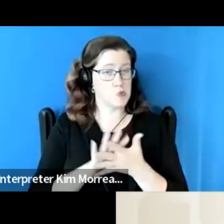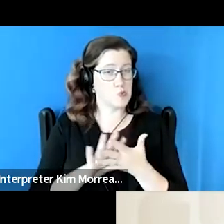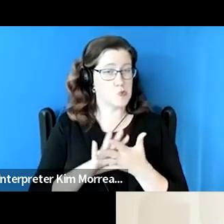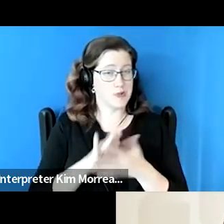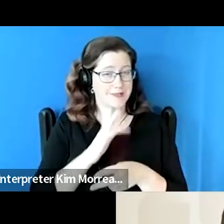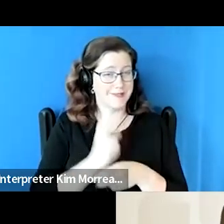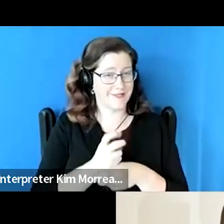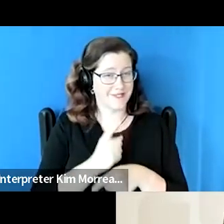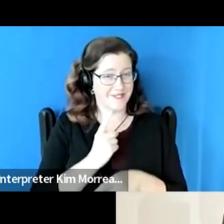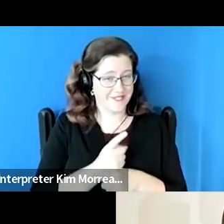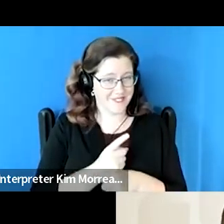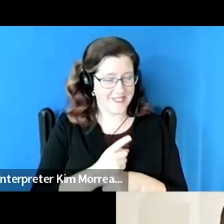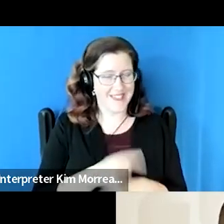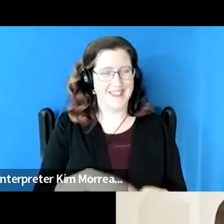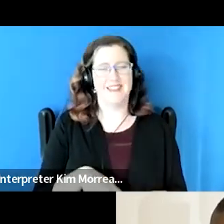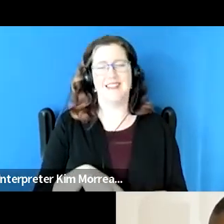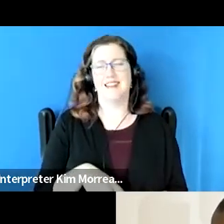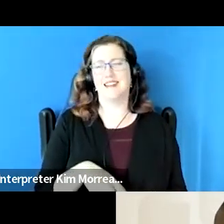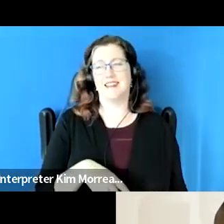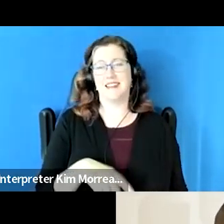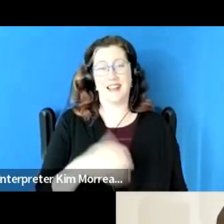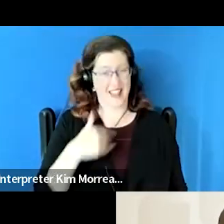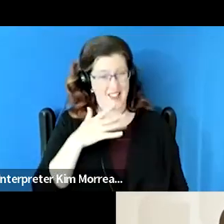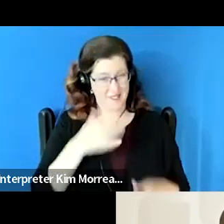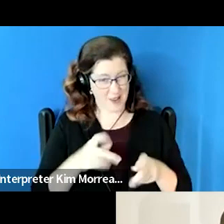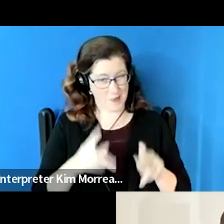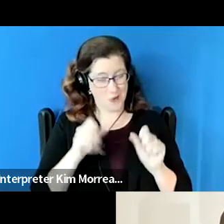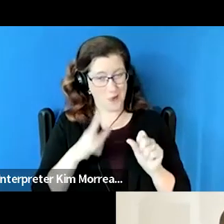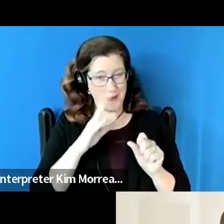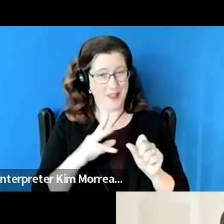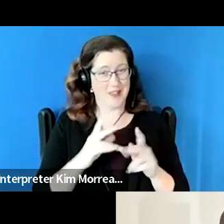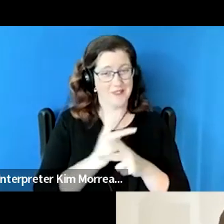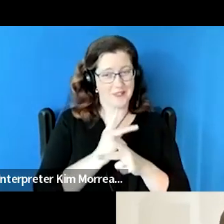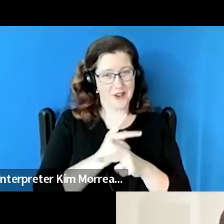So is there an opportunity to figure out and shift those boundaries a little bit?